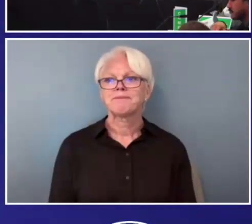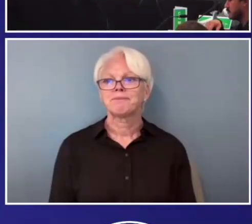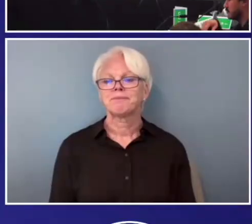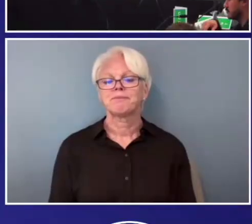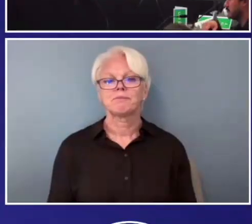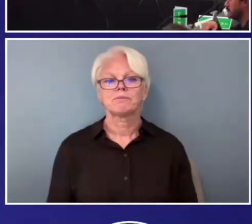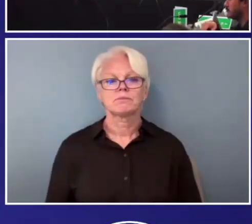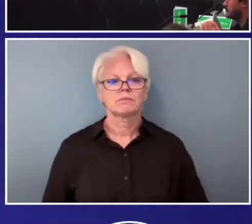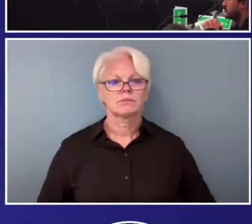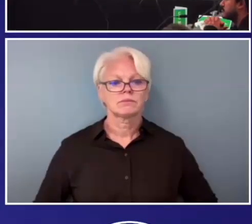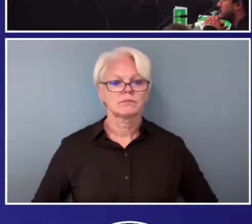Alex Holt?